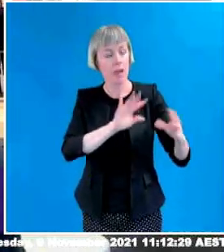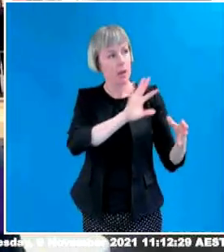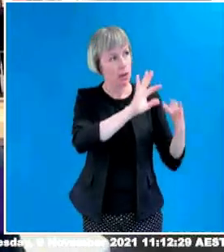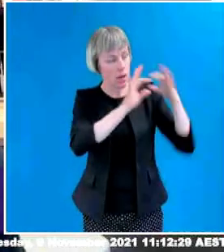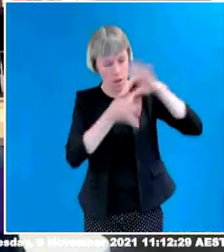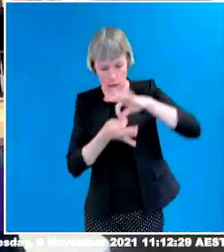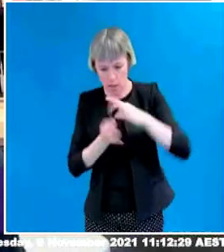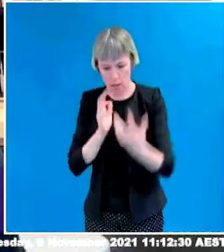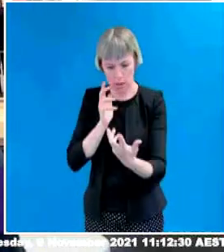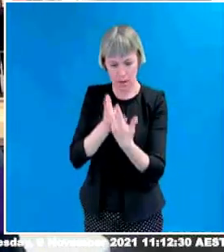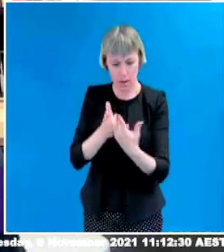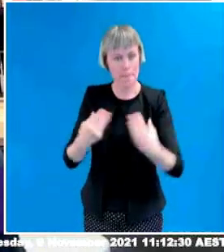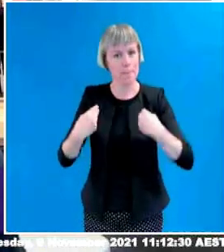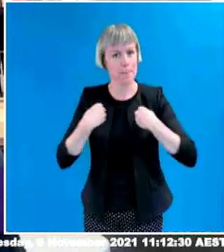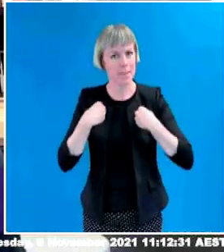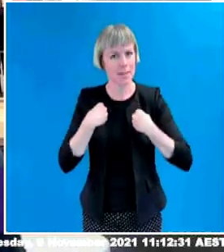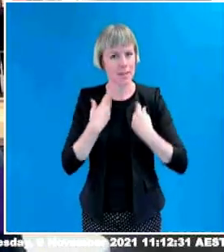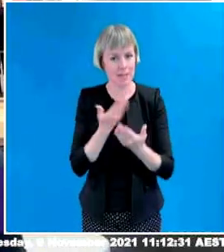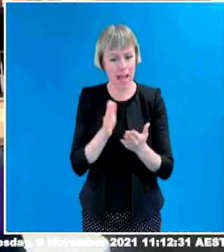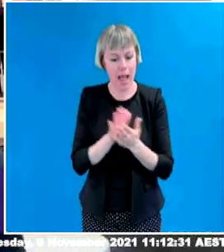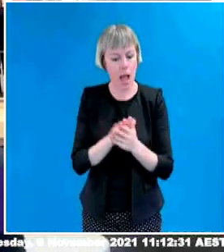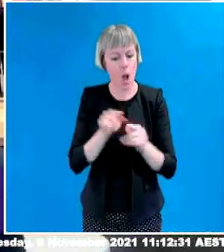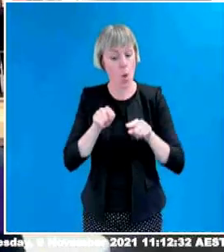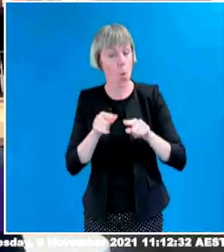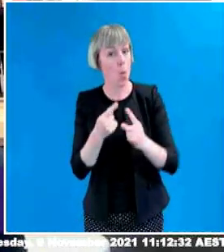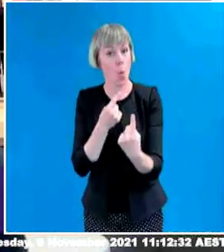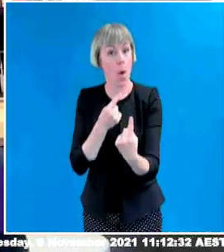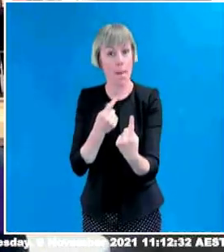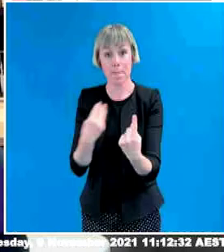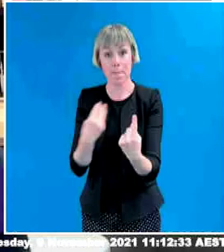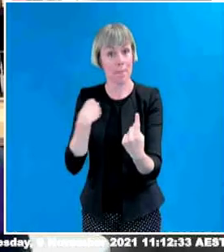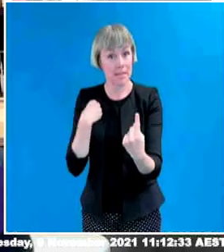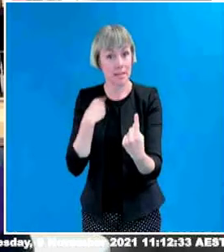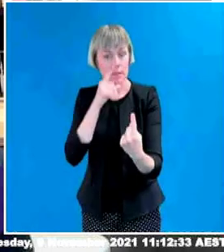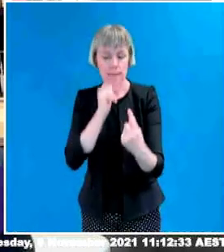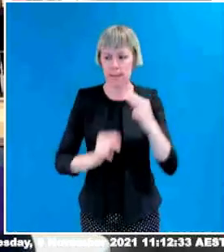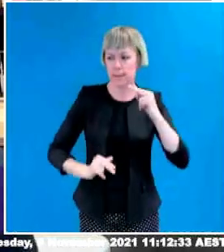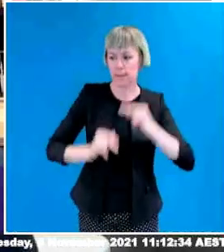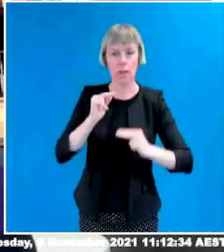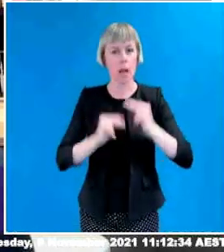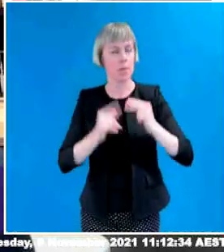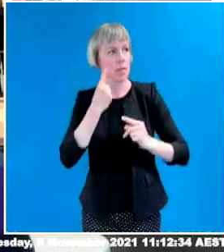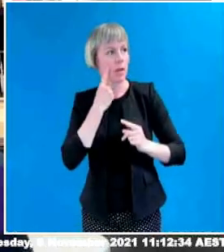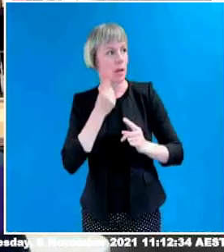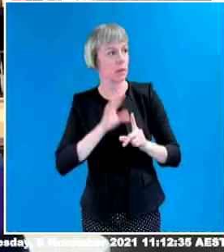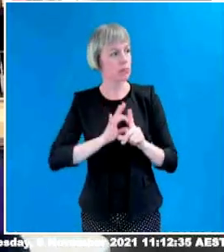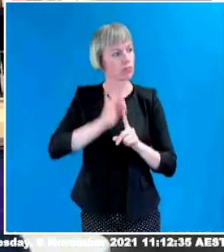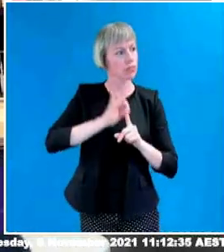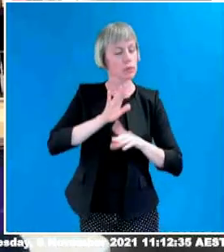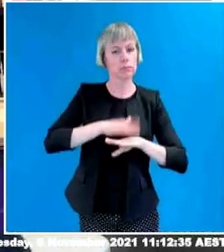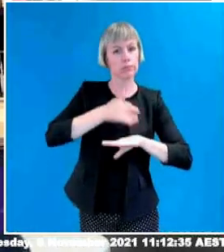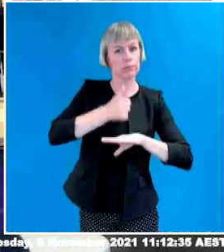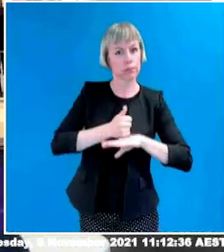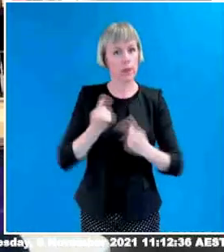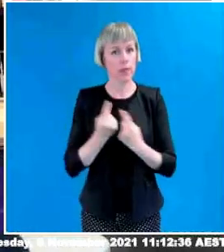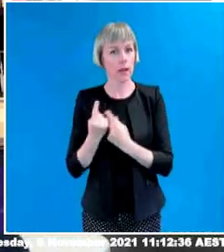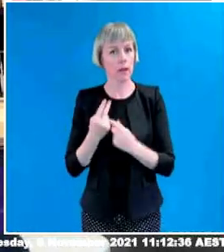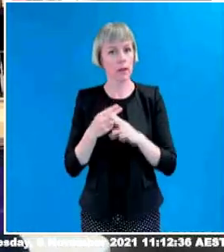specific issue and what might we develop to ensure that there is improved implementation and respect for rights.